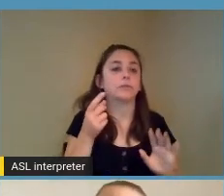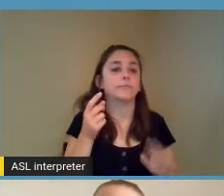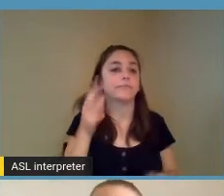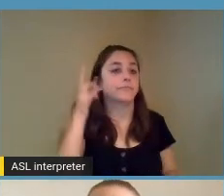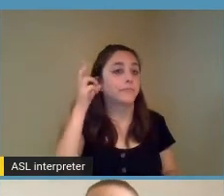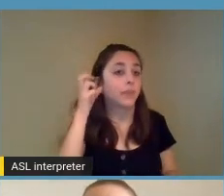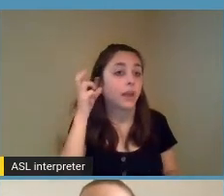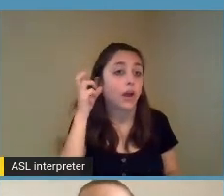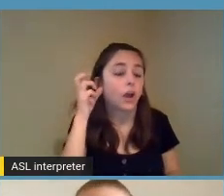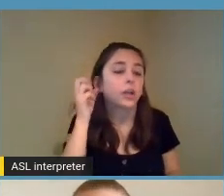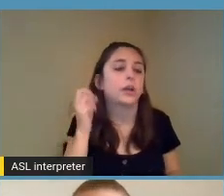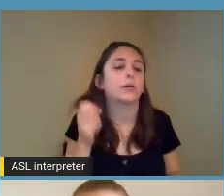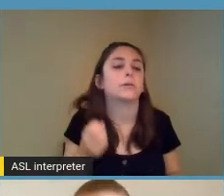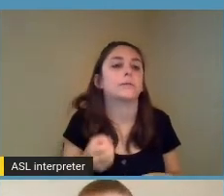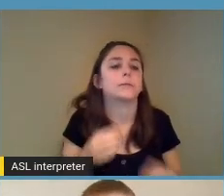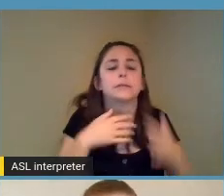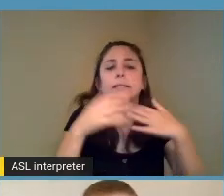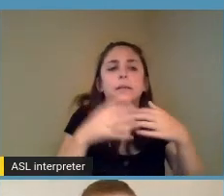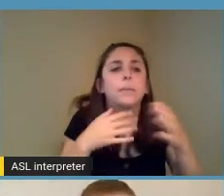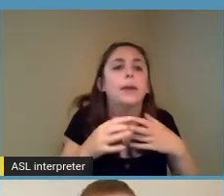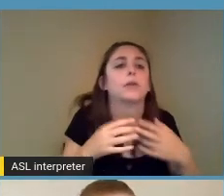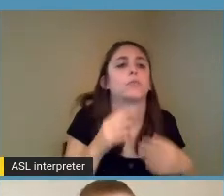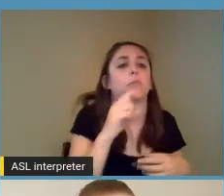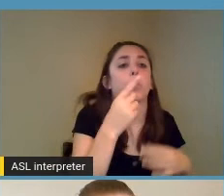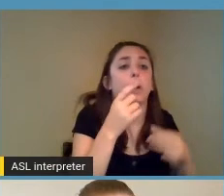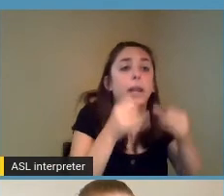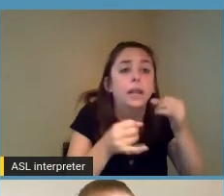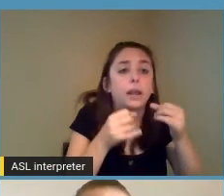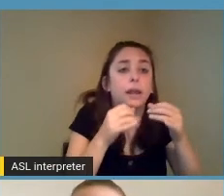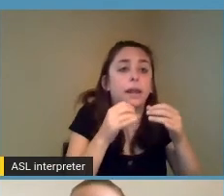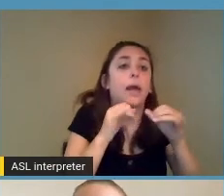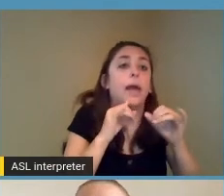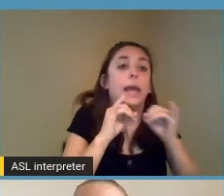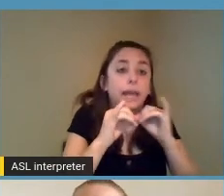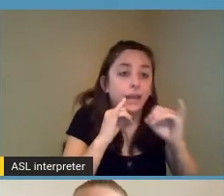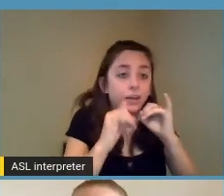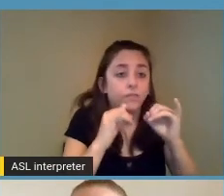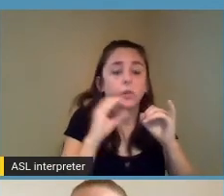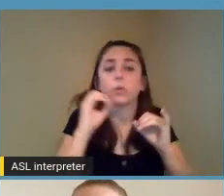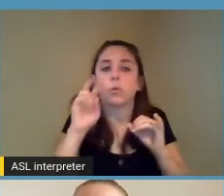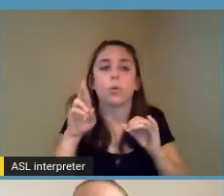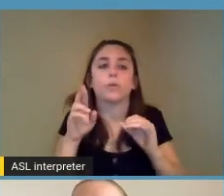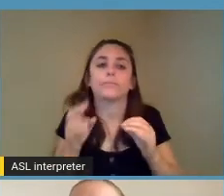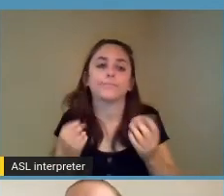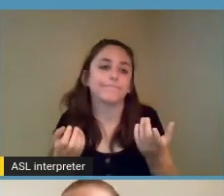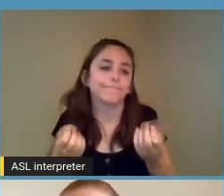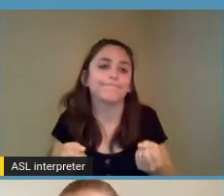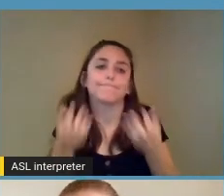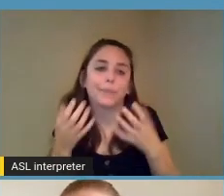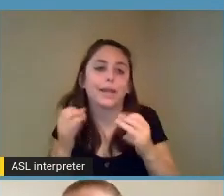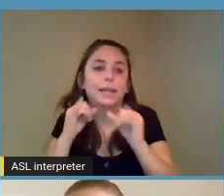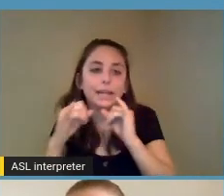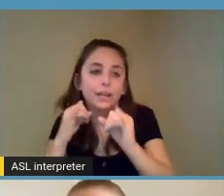or whether it is 15 interviews that I am cutting down to one episode. Get a transcript. You